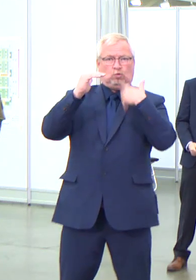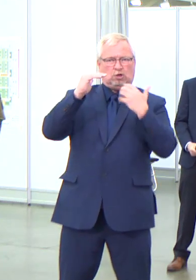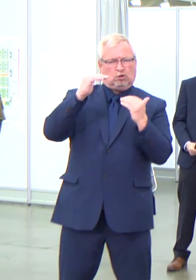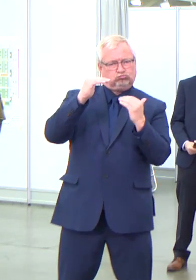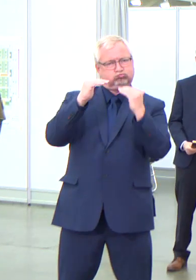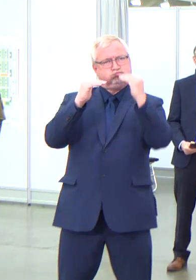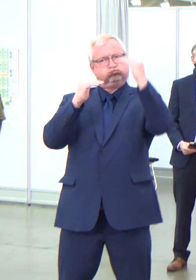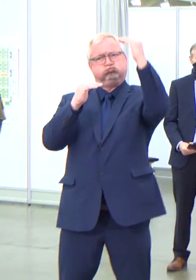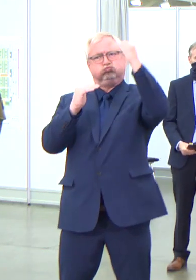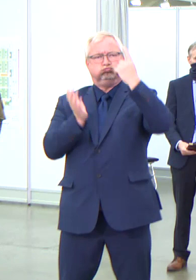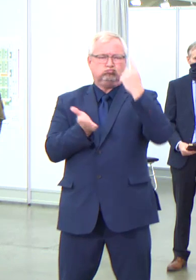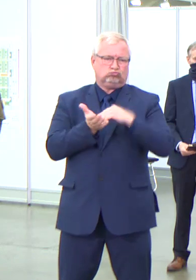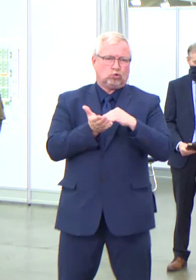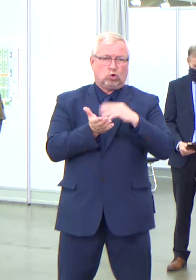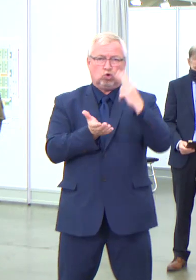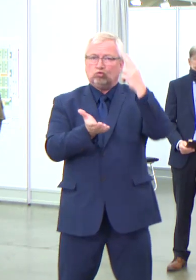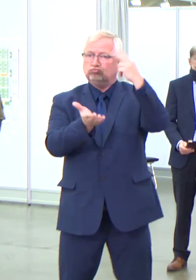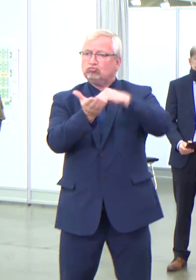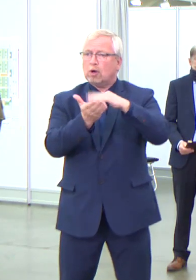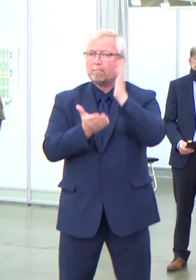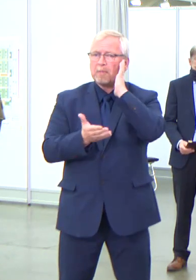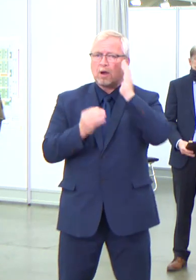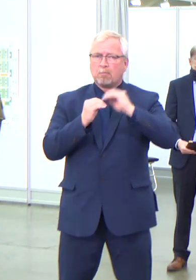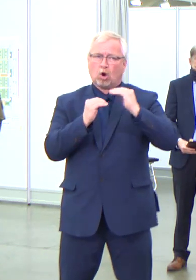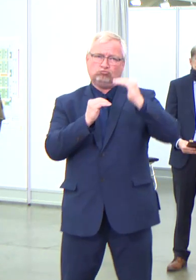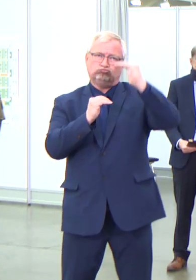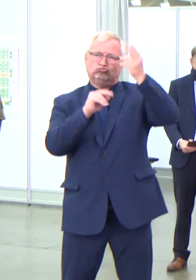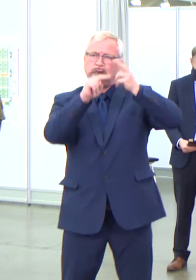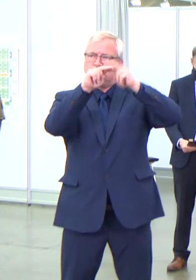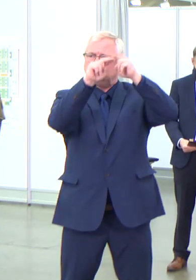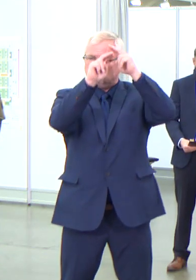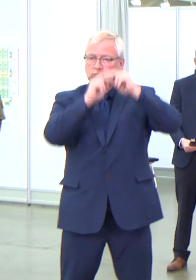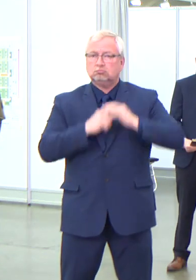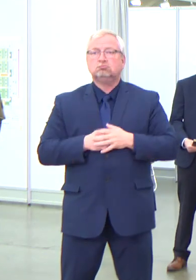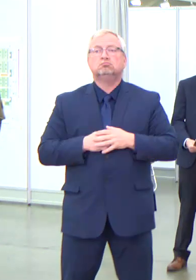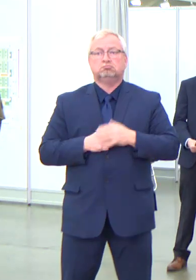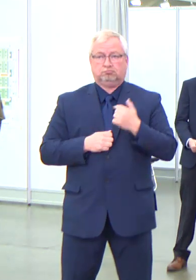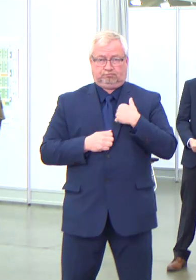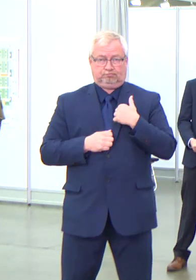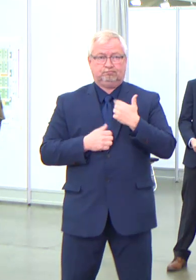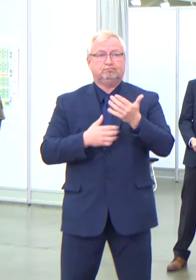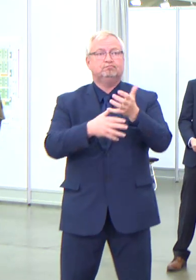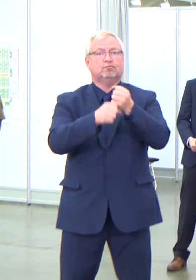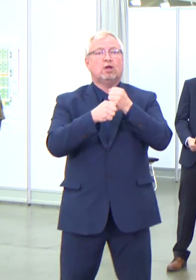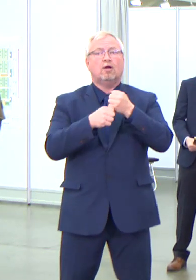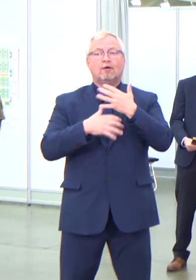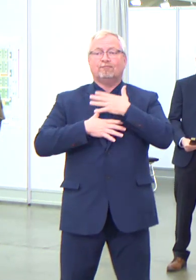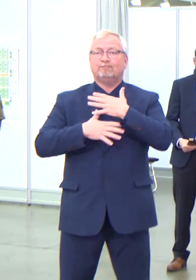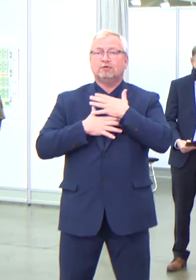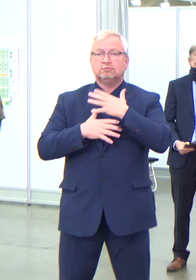state to increase our capacity by thousands of beds. We have received ventilators from FEMA, which are now available for use